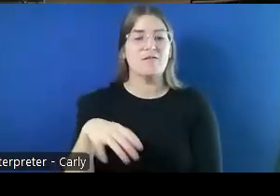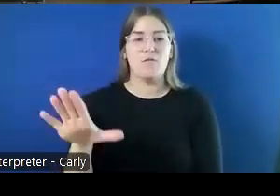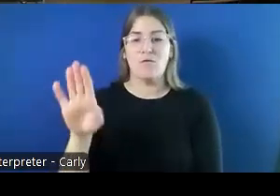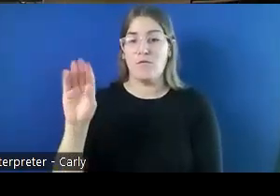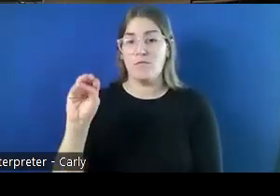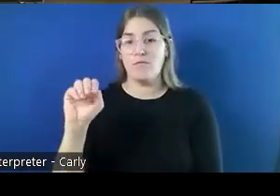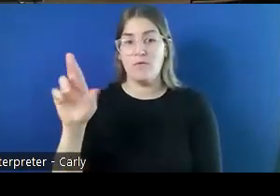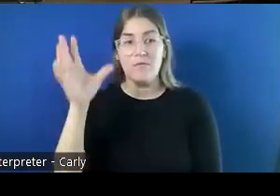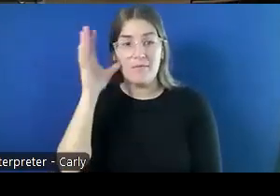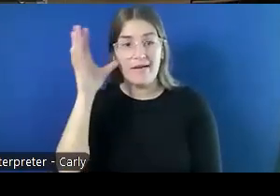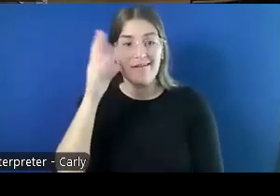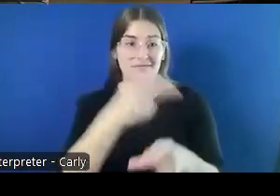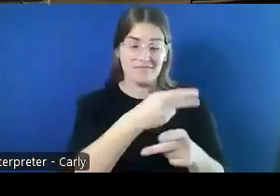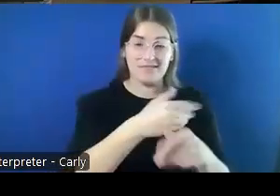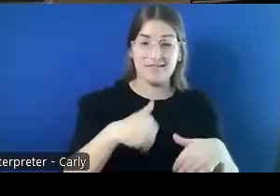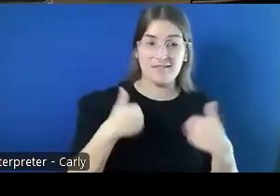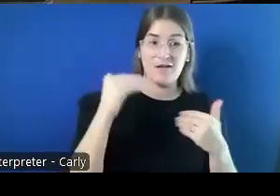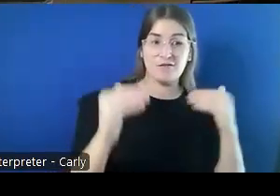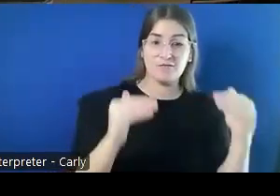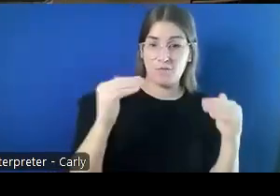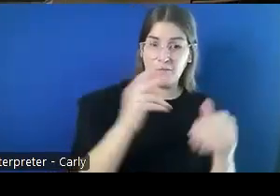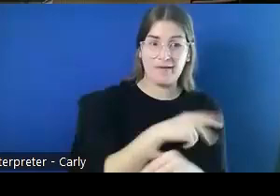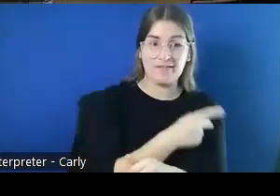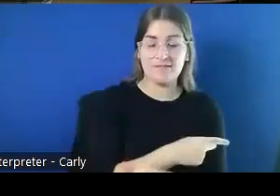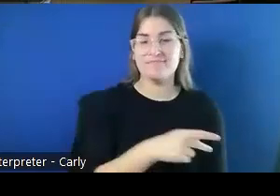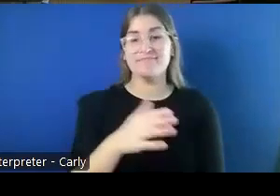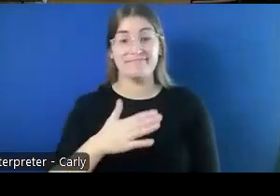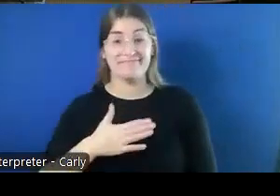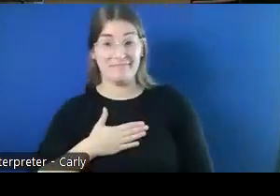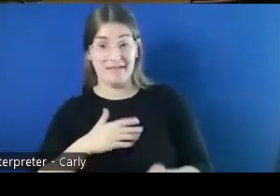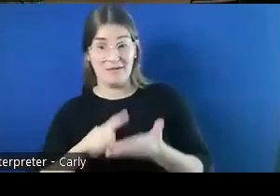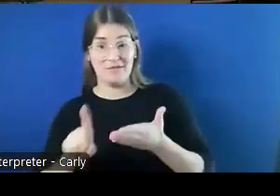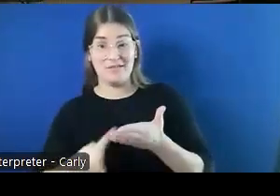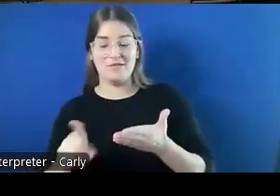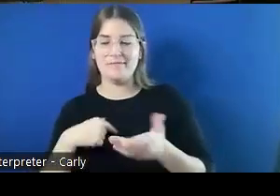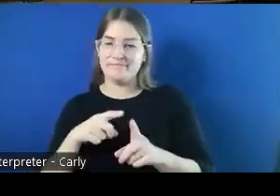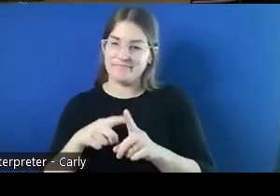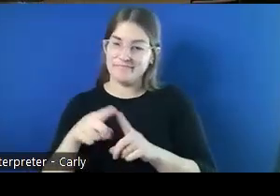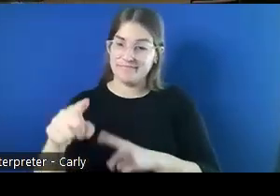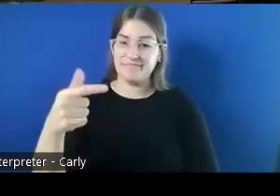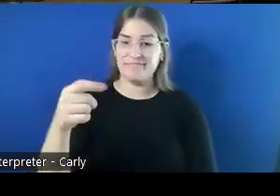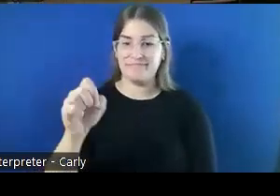researched yeah in my research specifically I I specialize in in geriatric mental health so the